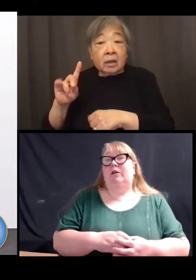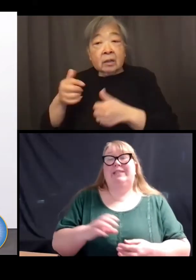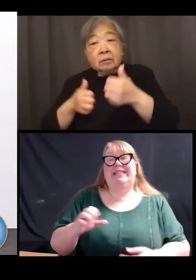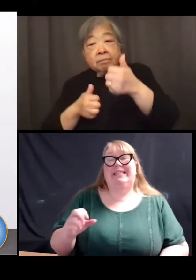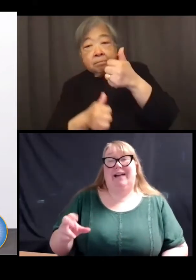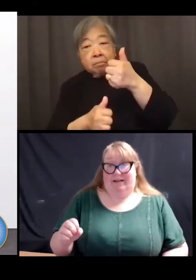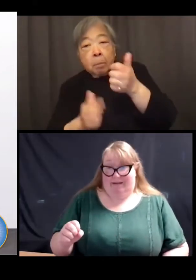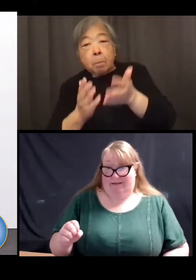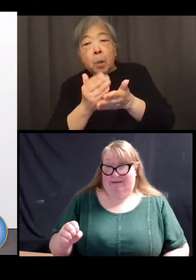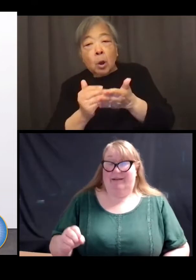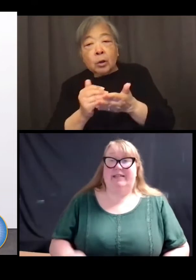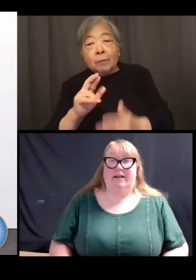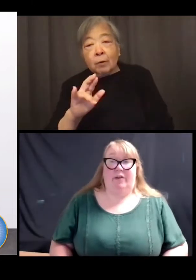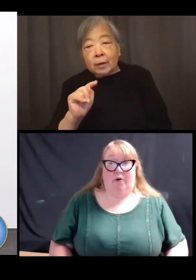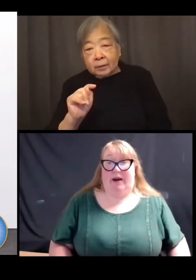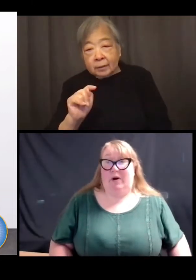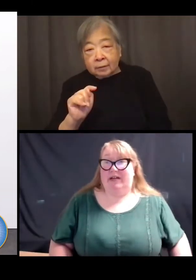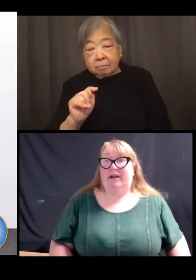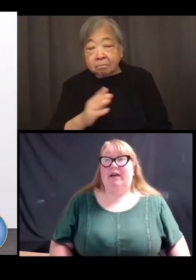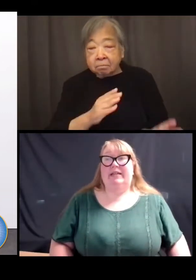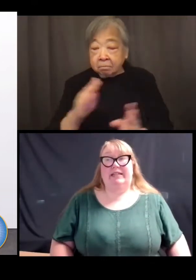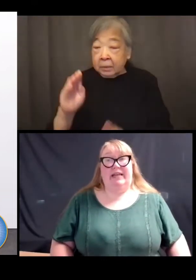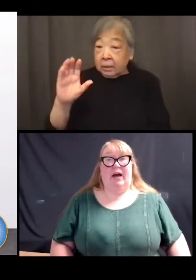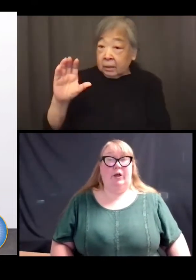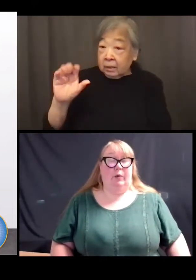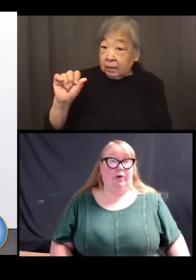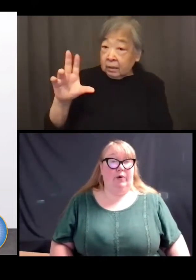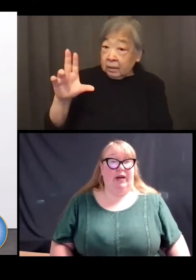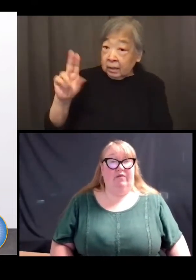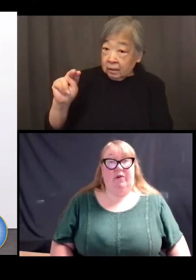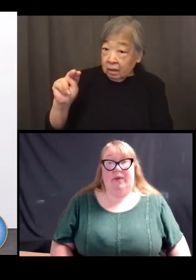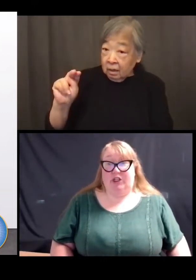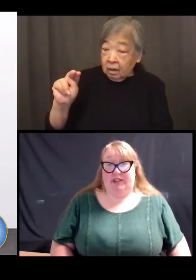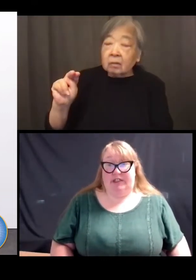Also CSUN is another great one to send out your recruiting information to